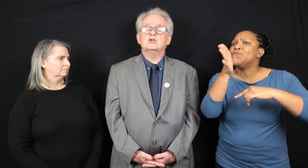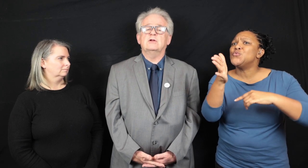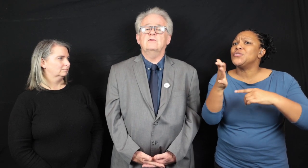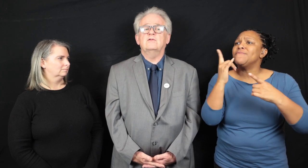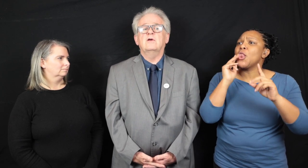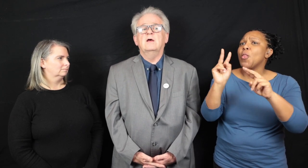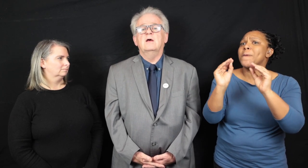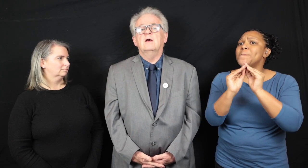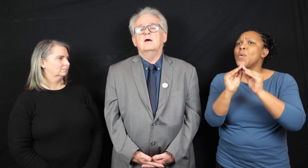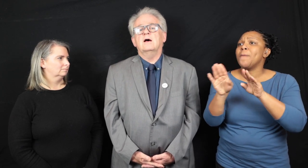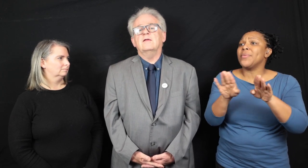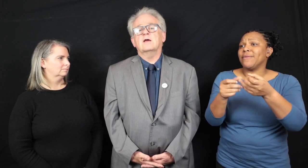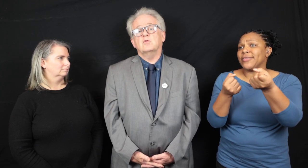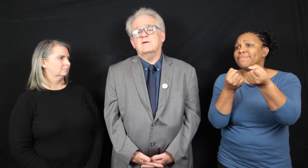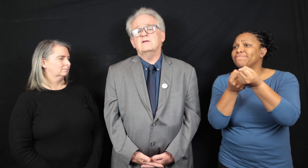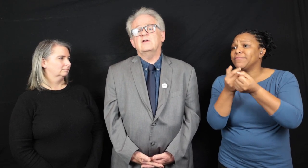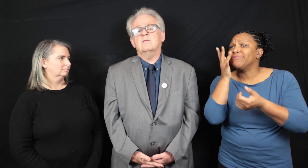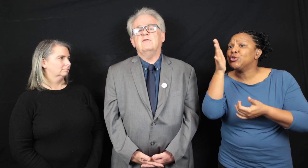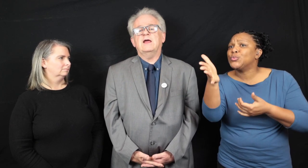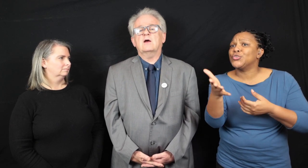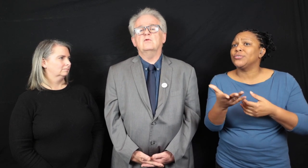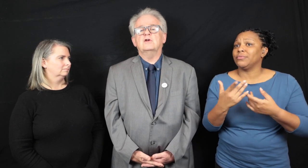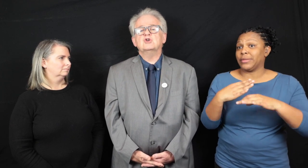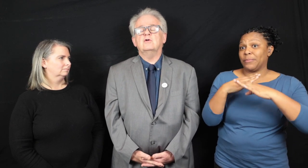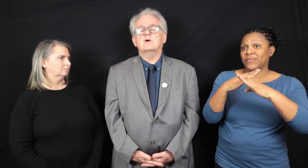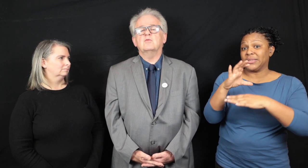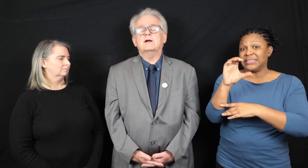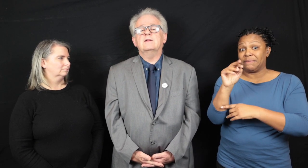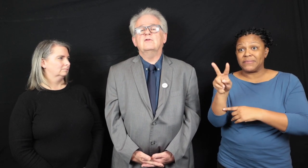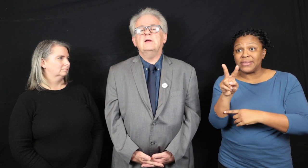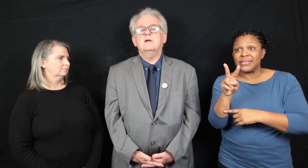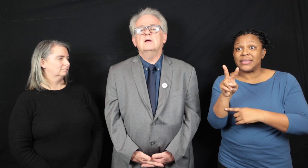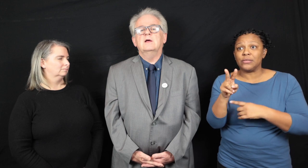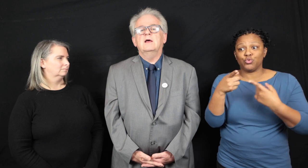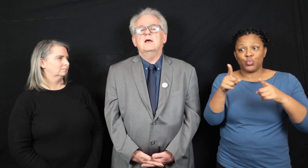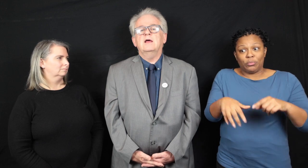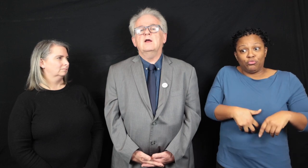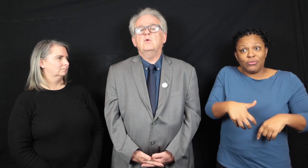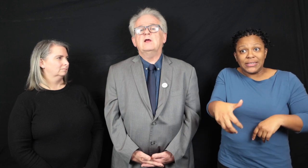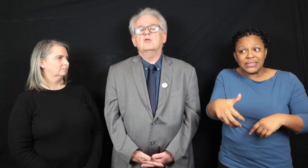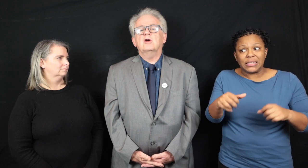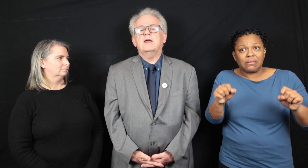look at behavioral interventions that can prevent CMV acquisition during pregnancy and